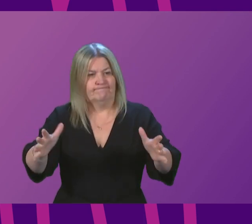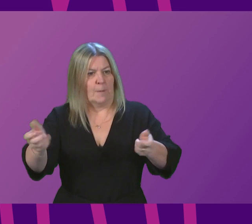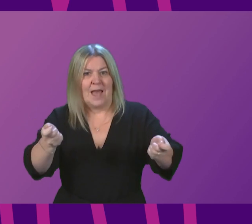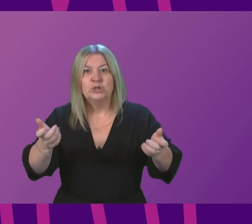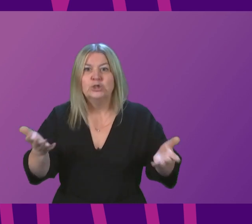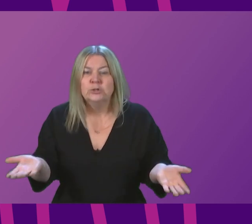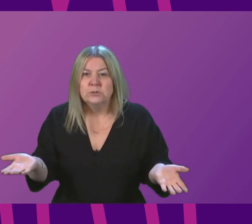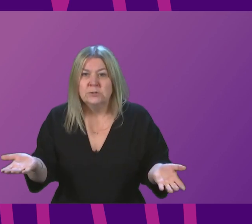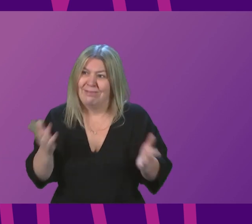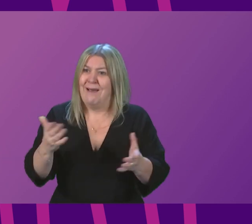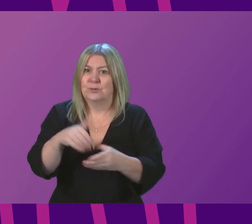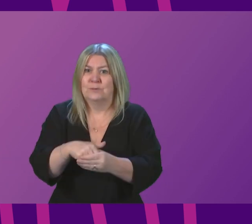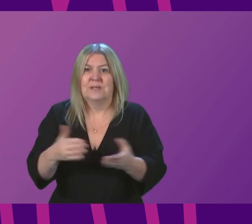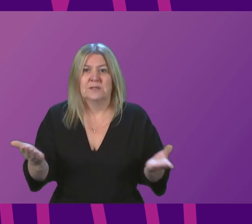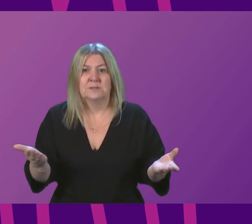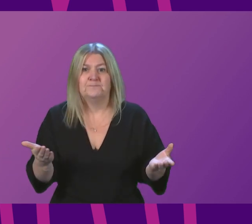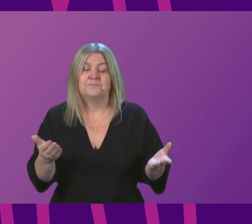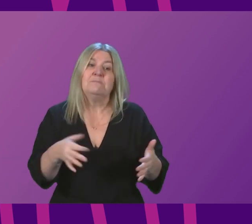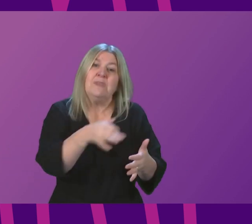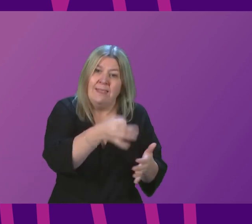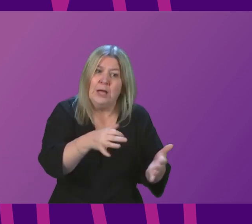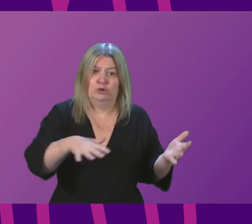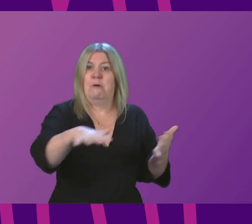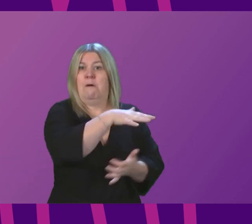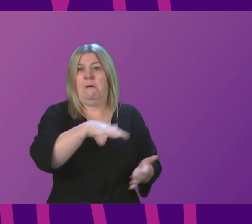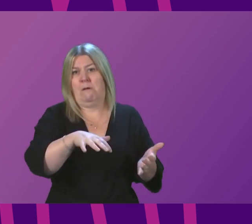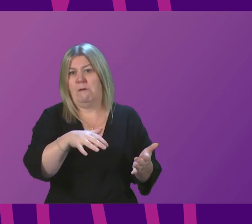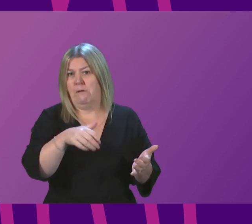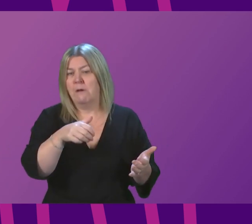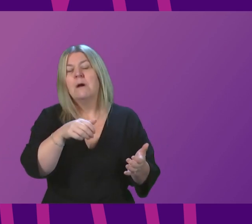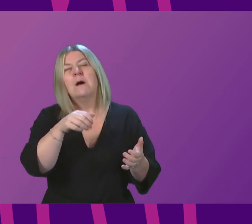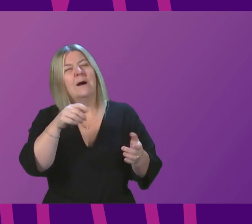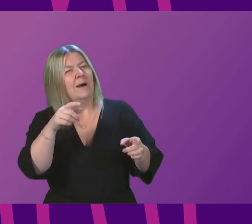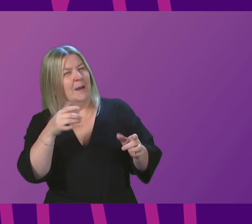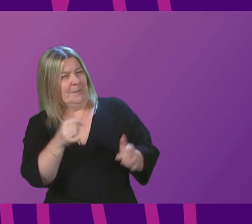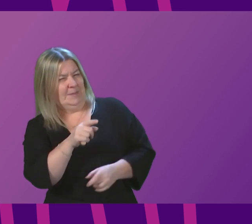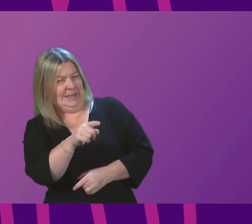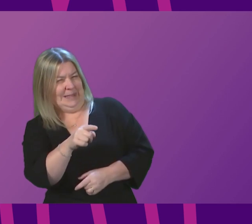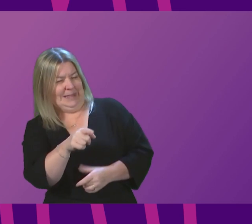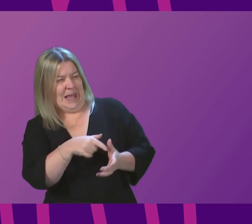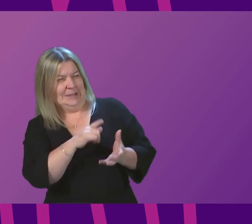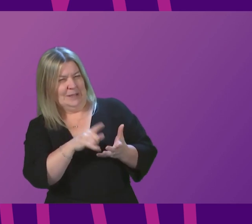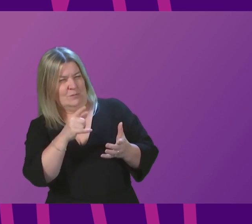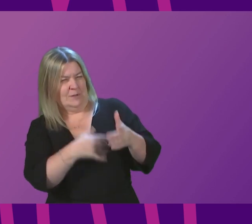When it comes to NHS Lanarkshire, I think that Anas Sarwar is mixing up two different escalation frameworks.